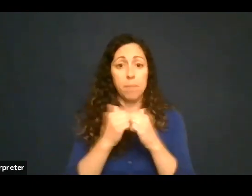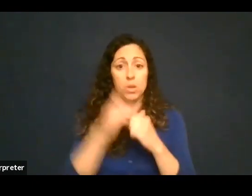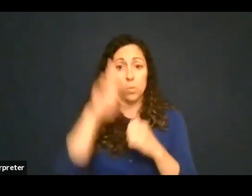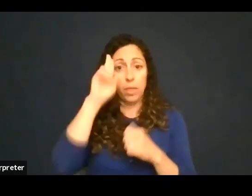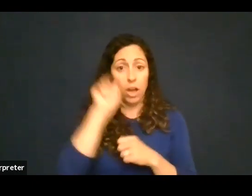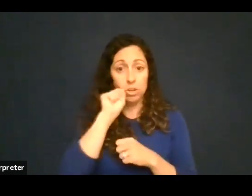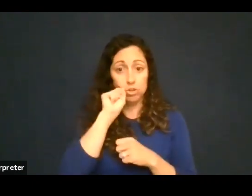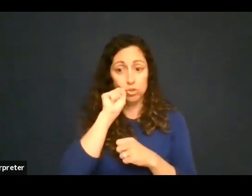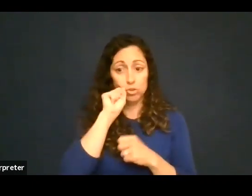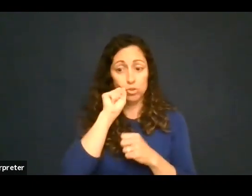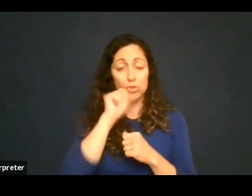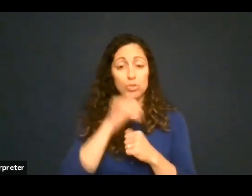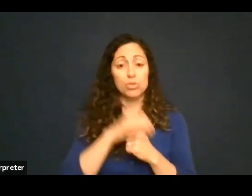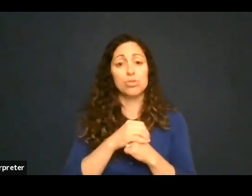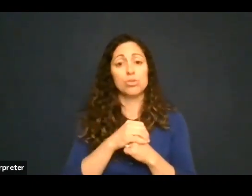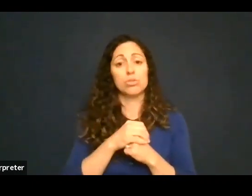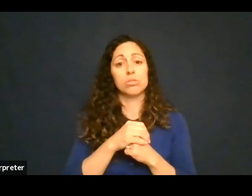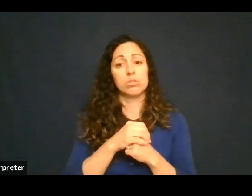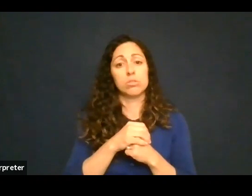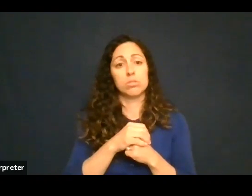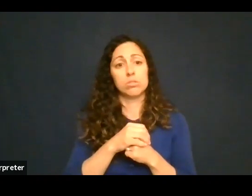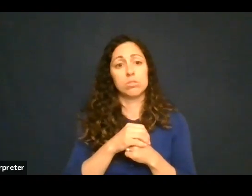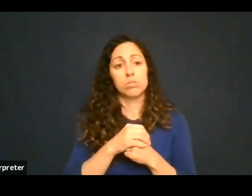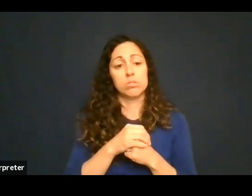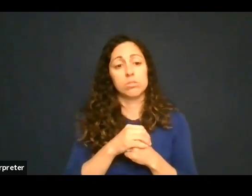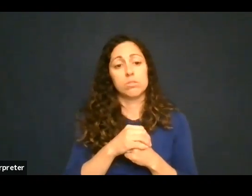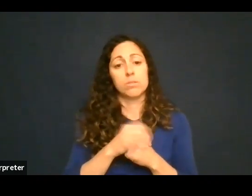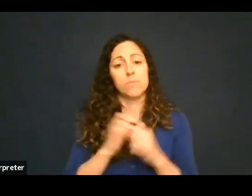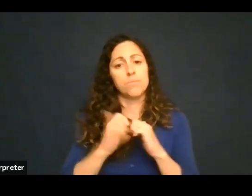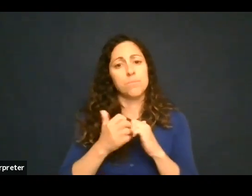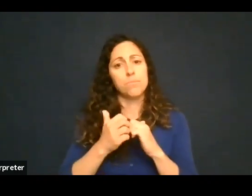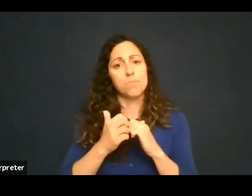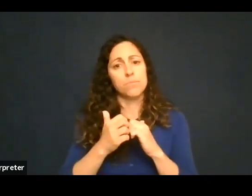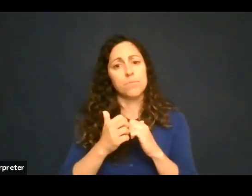one of the ways to help support natural history studies is